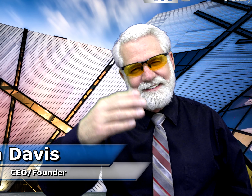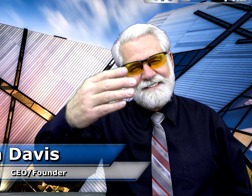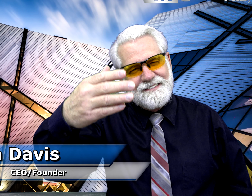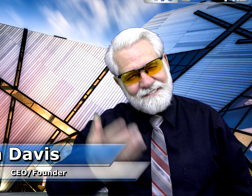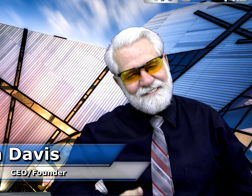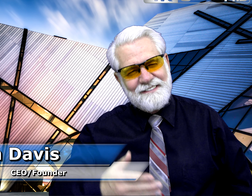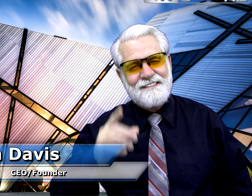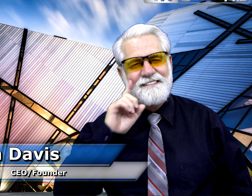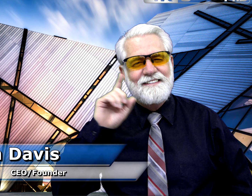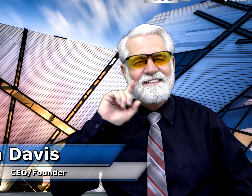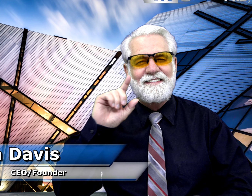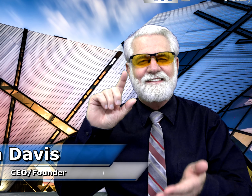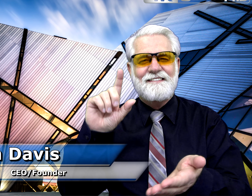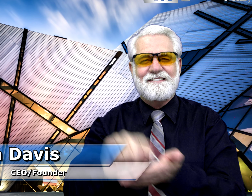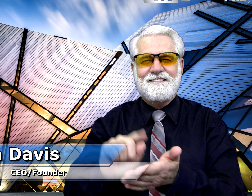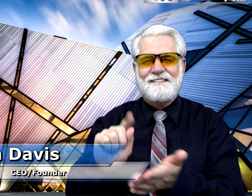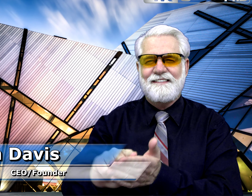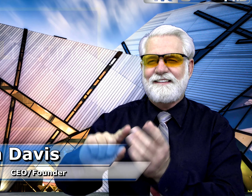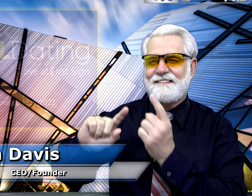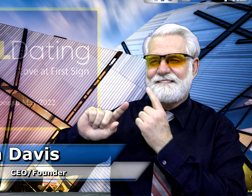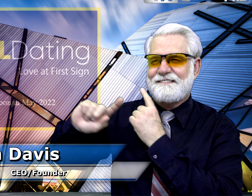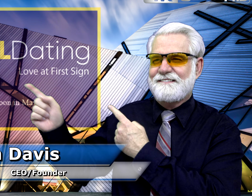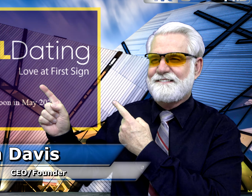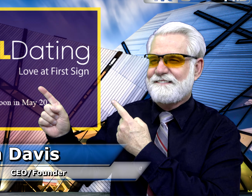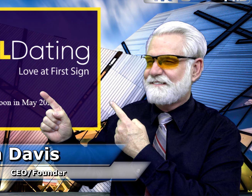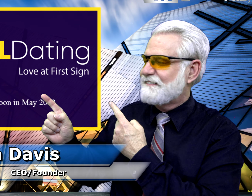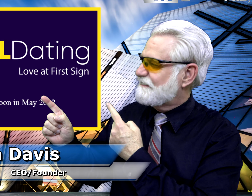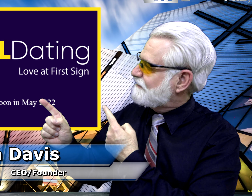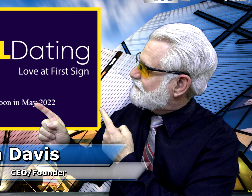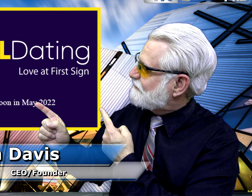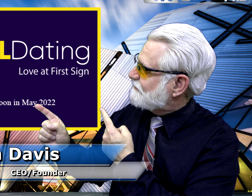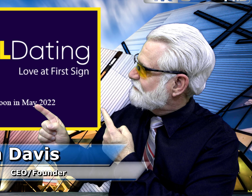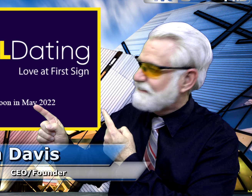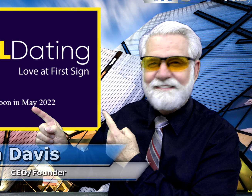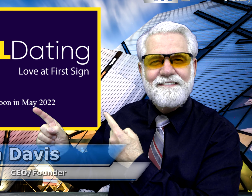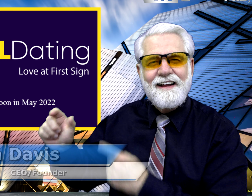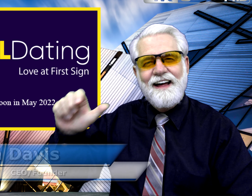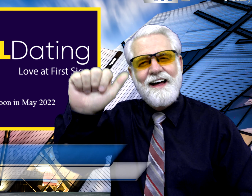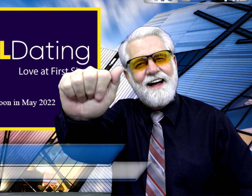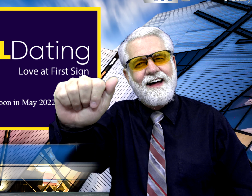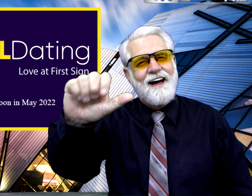Hello and welcome to the Deaf Newspaper